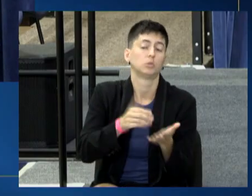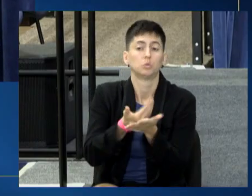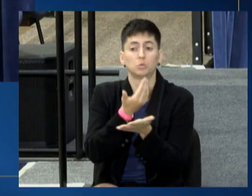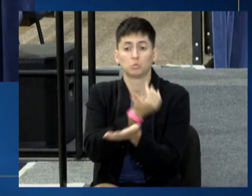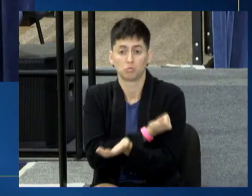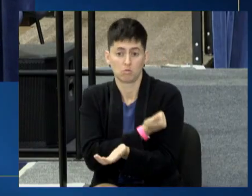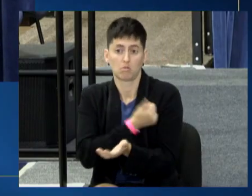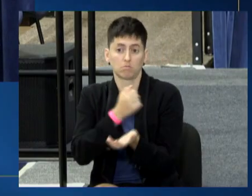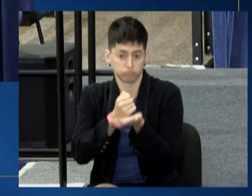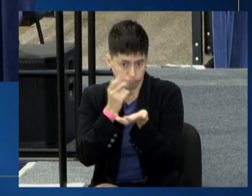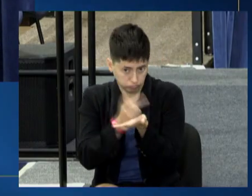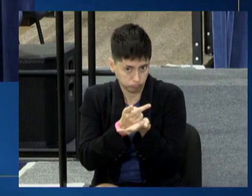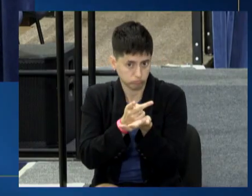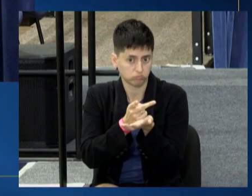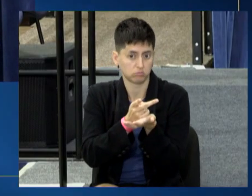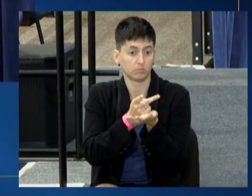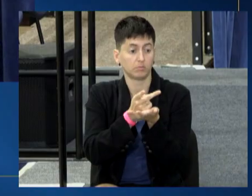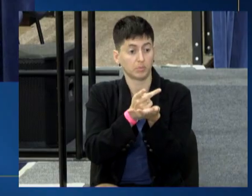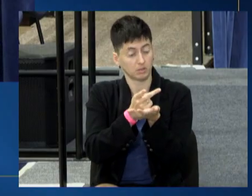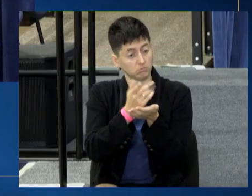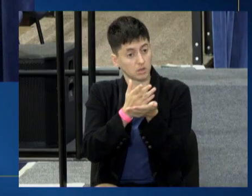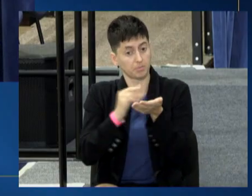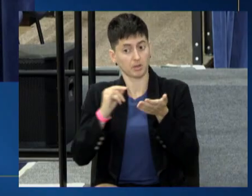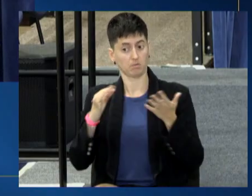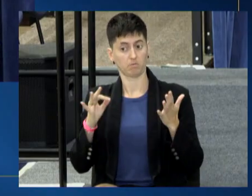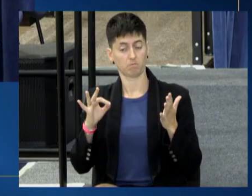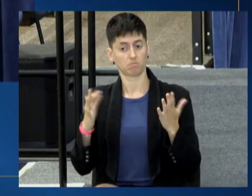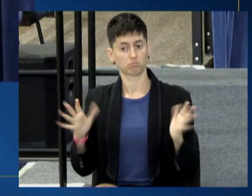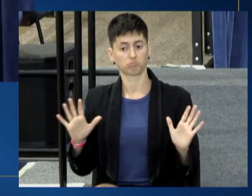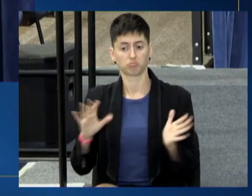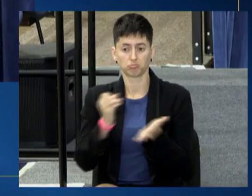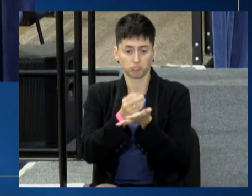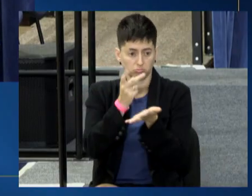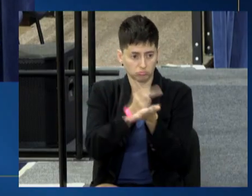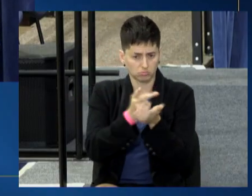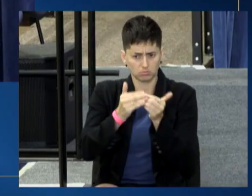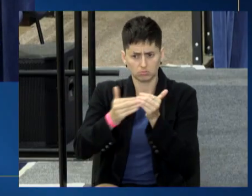what's the best sequence of drugs to use? For two effective therapies, which one is